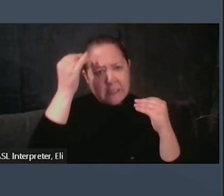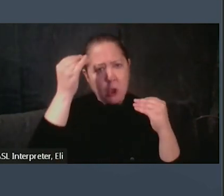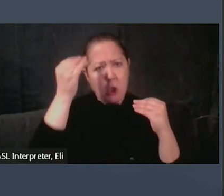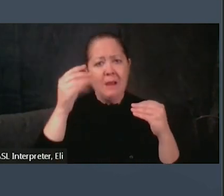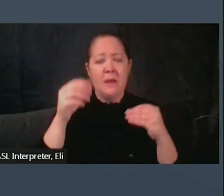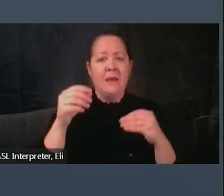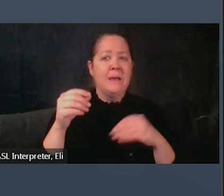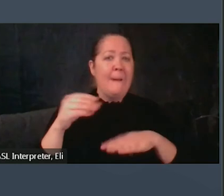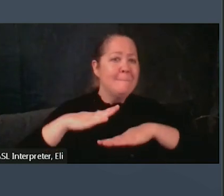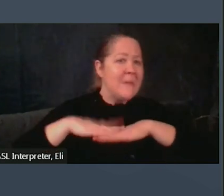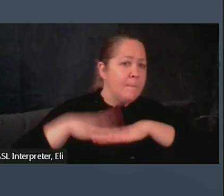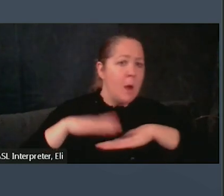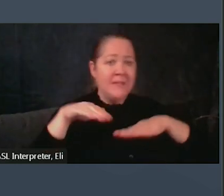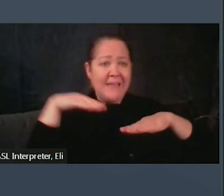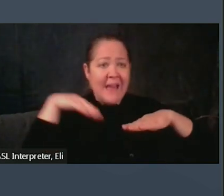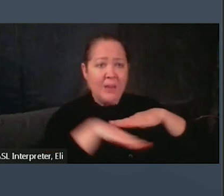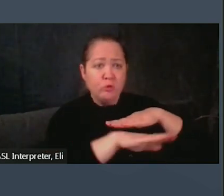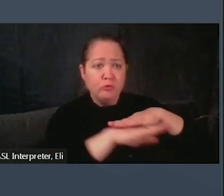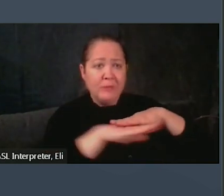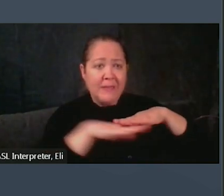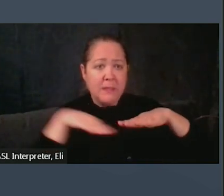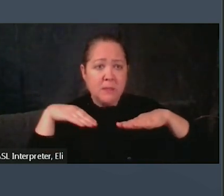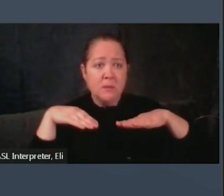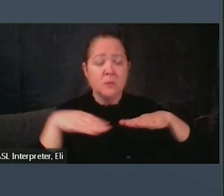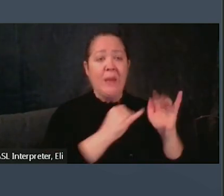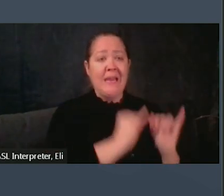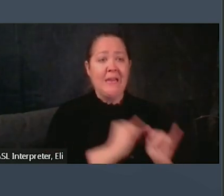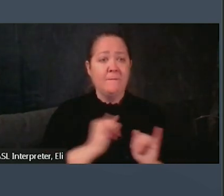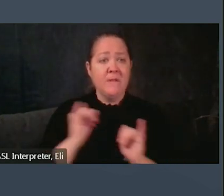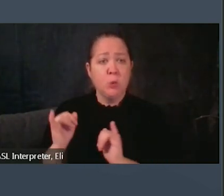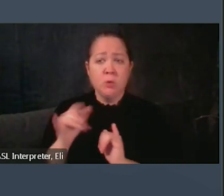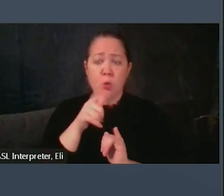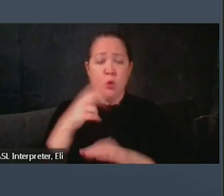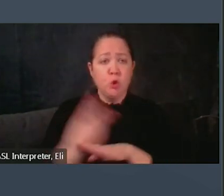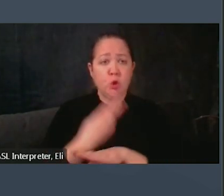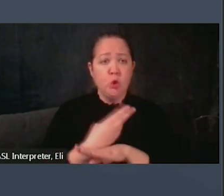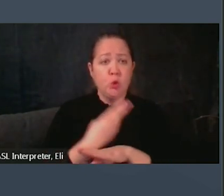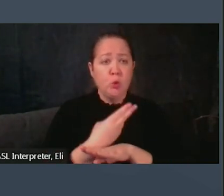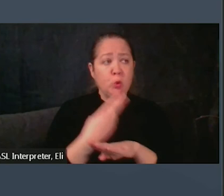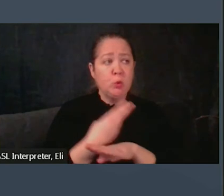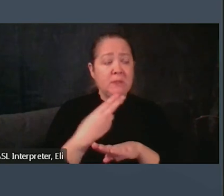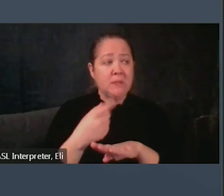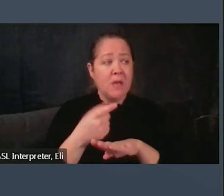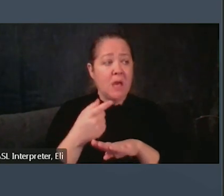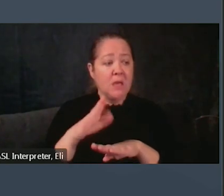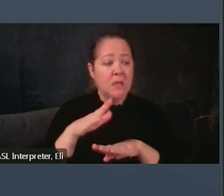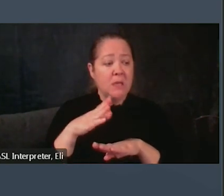individuals who use the shelter will have more needs than some into our community, especially for the kids.